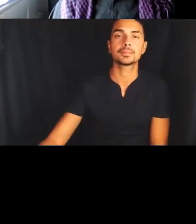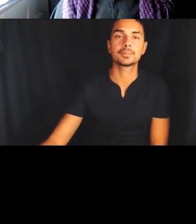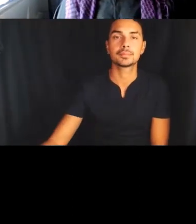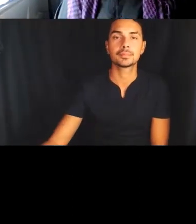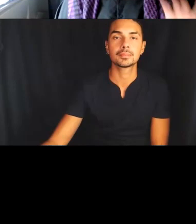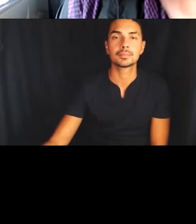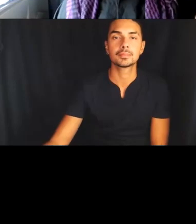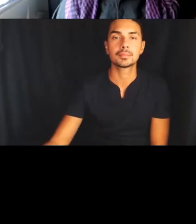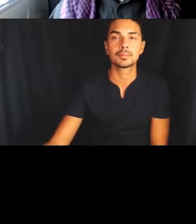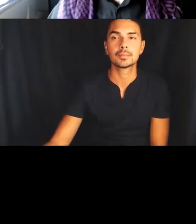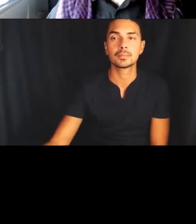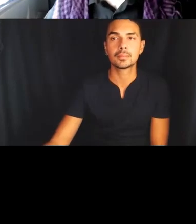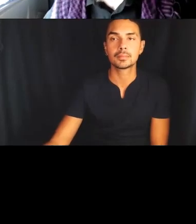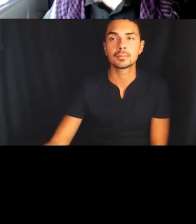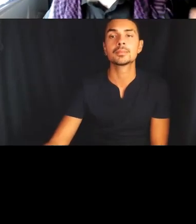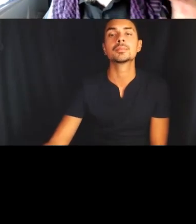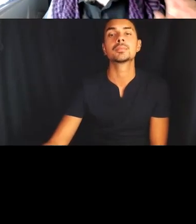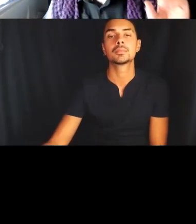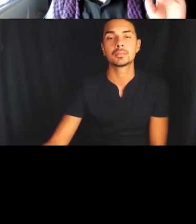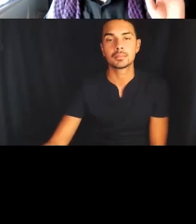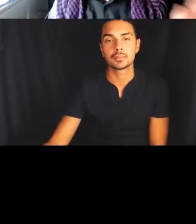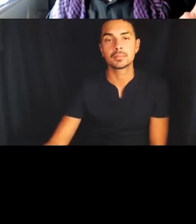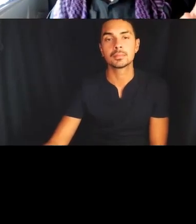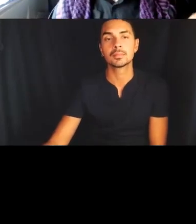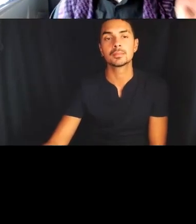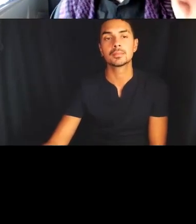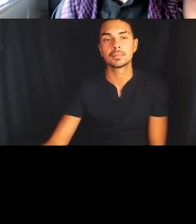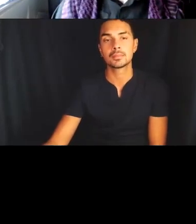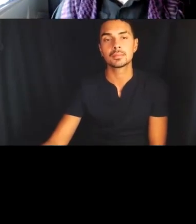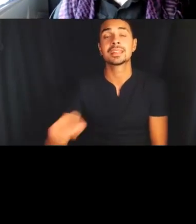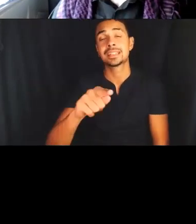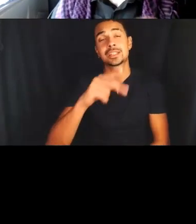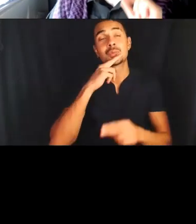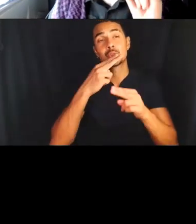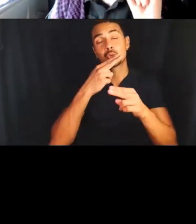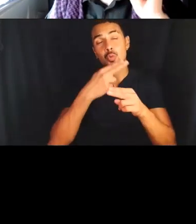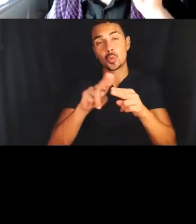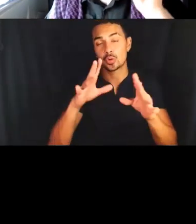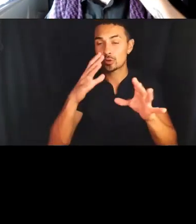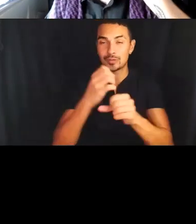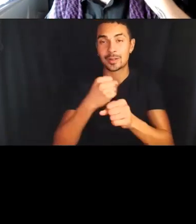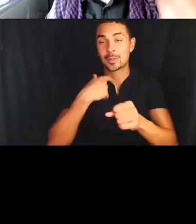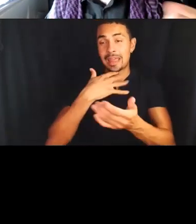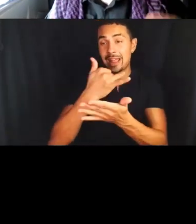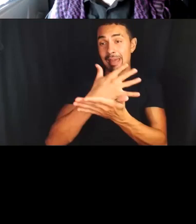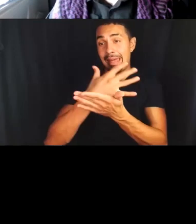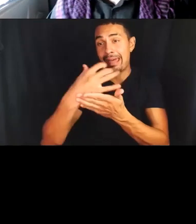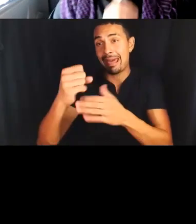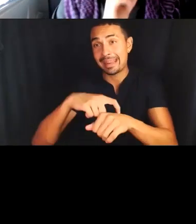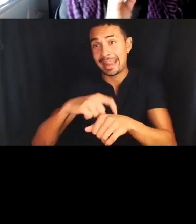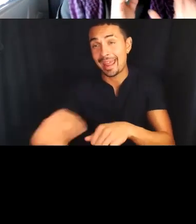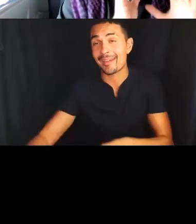So this was the shorter version of the provider section. And we're running out of time and I wanna make sure that we get